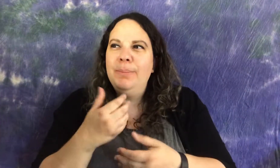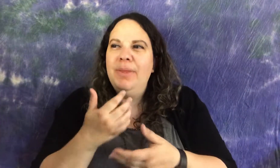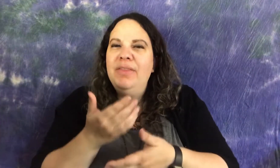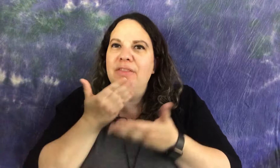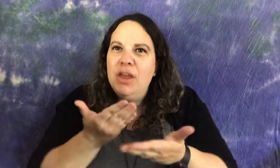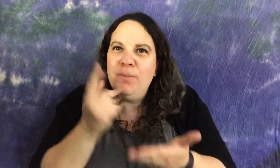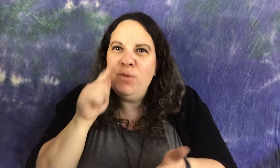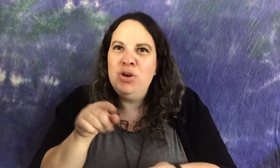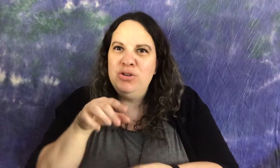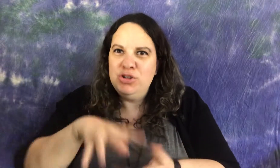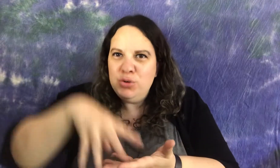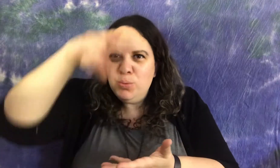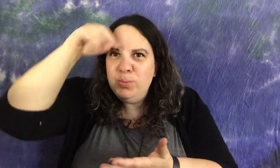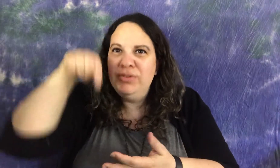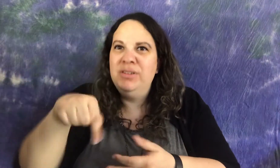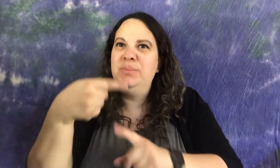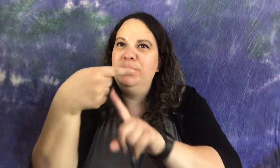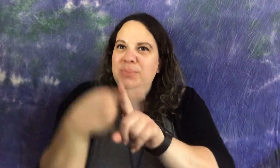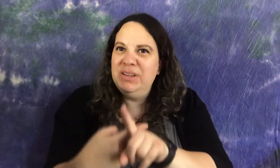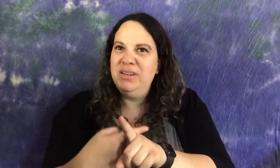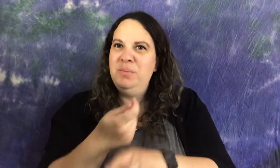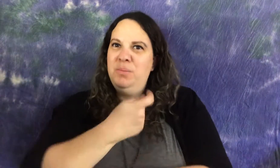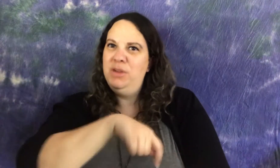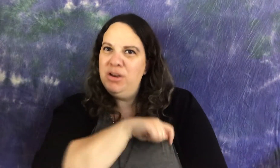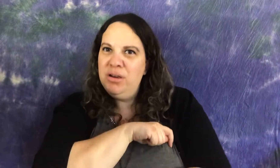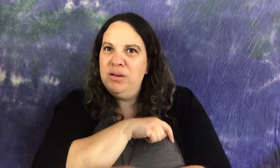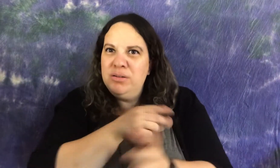It helped me to feel grateful for what I have learned this month.